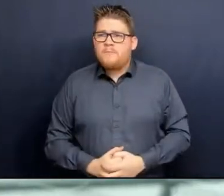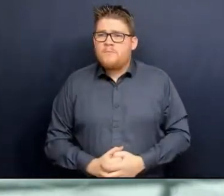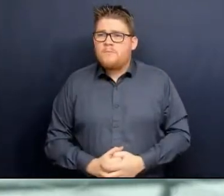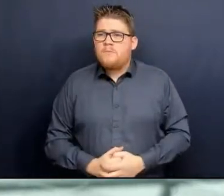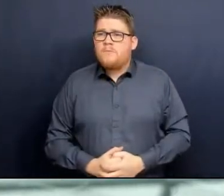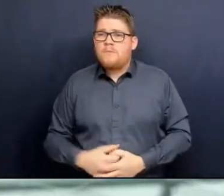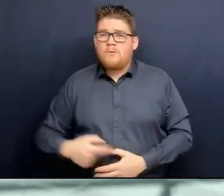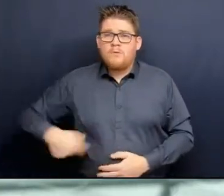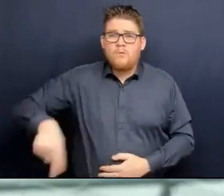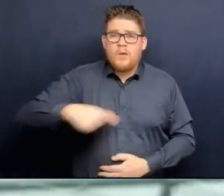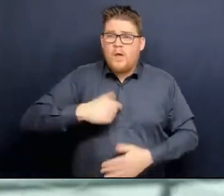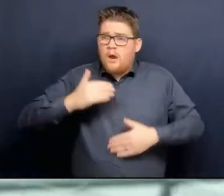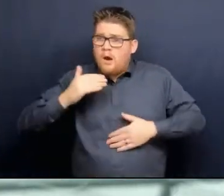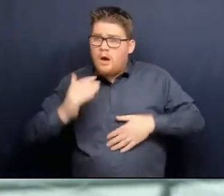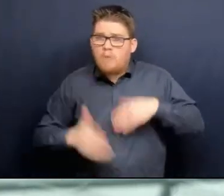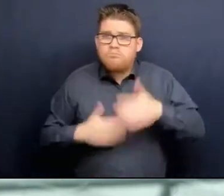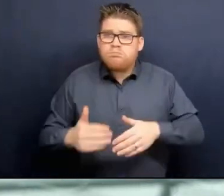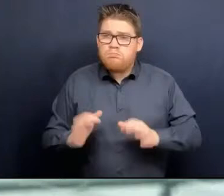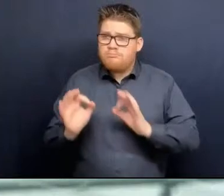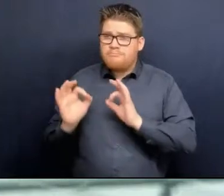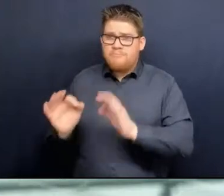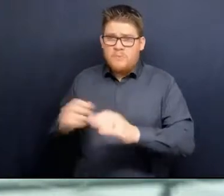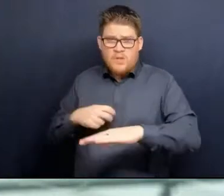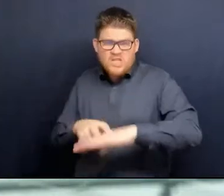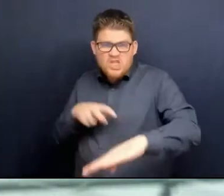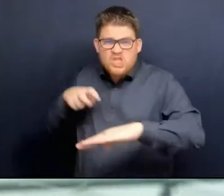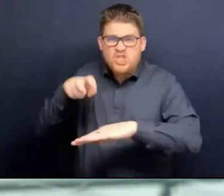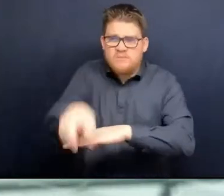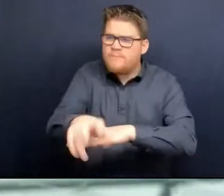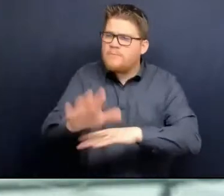the same pace. Keeping groups